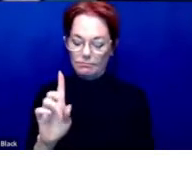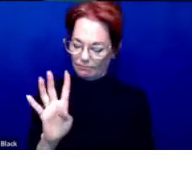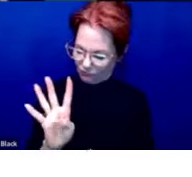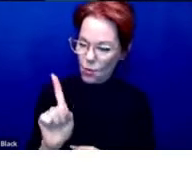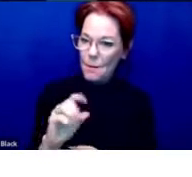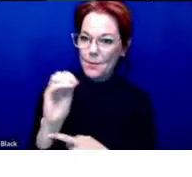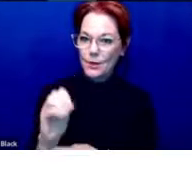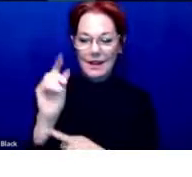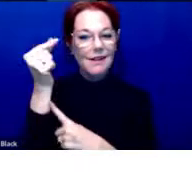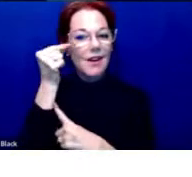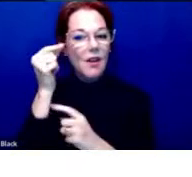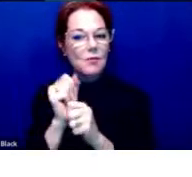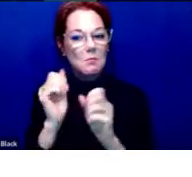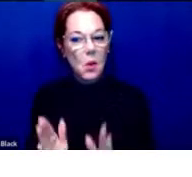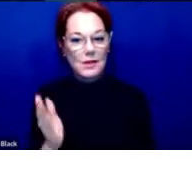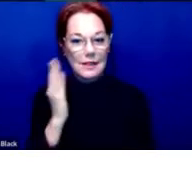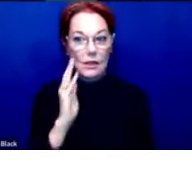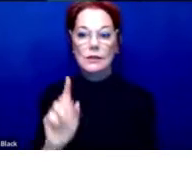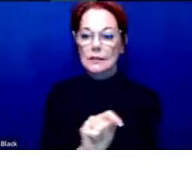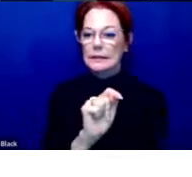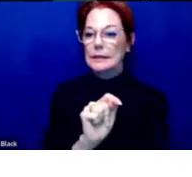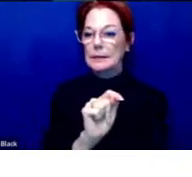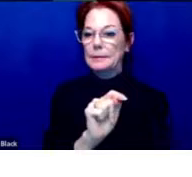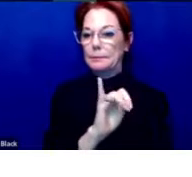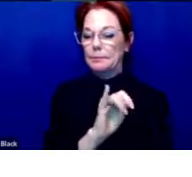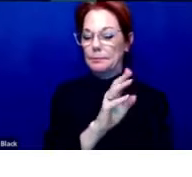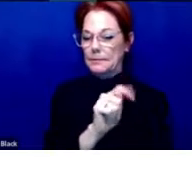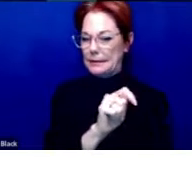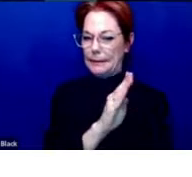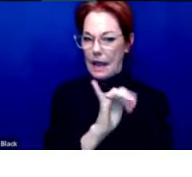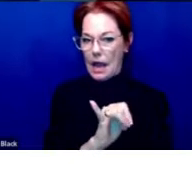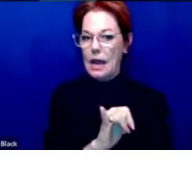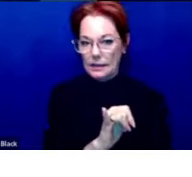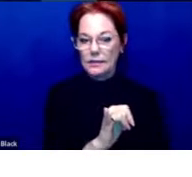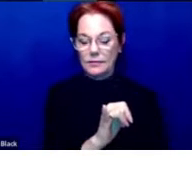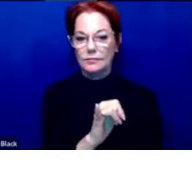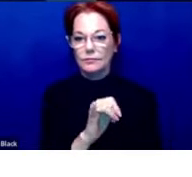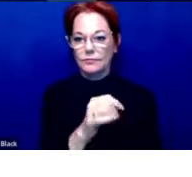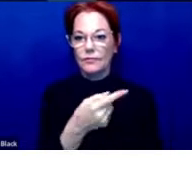many of them are our TBI State Partnership Program grantees and other states that are here. So